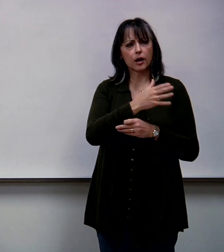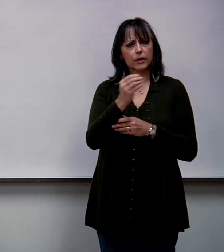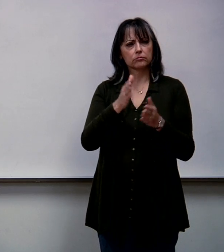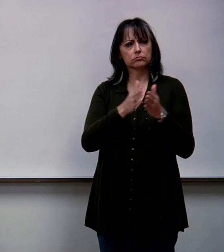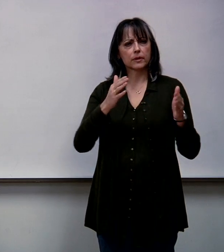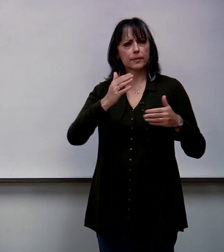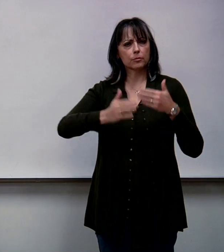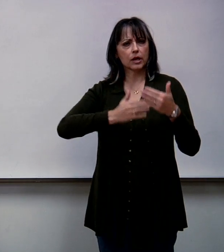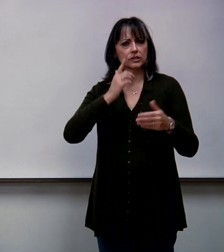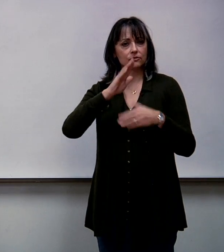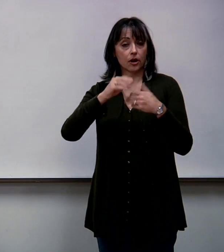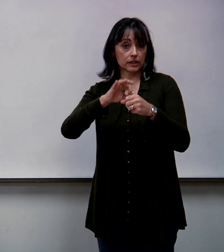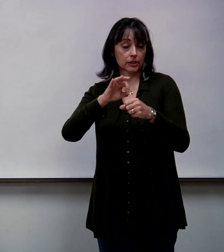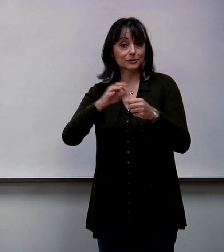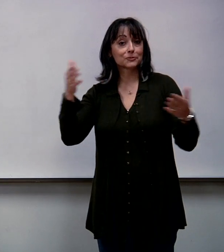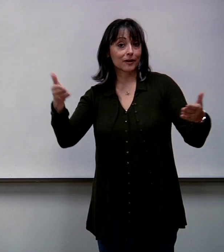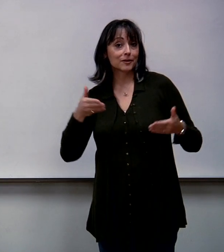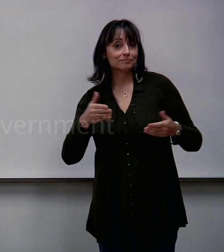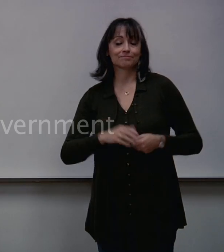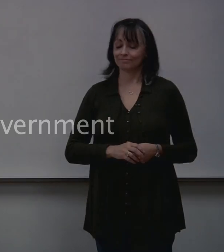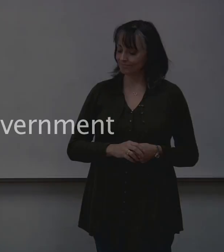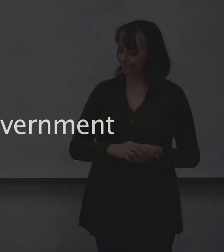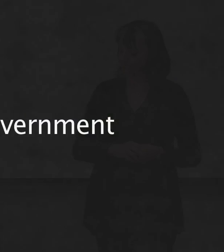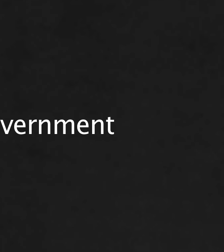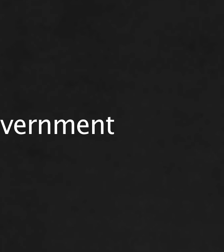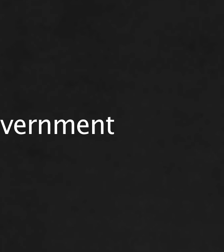for the elections. Welcome!